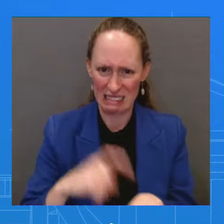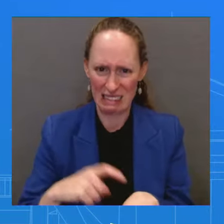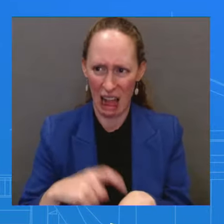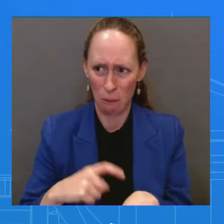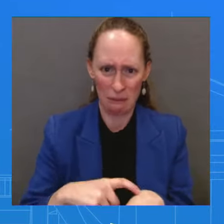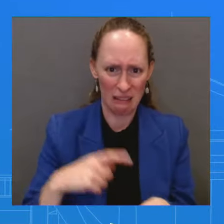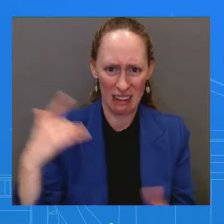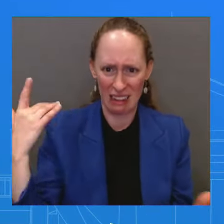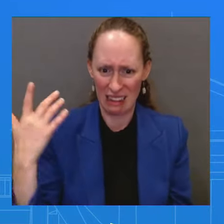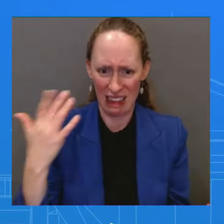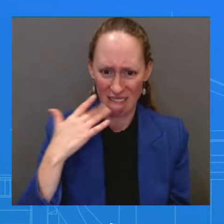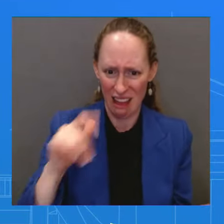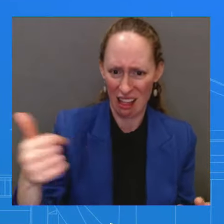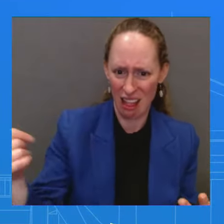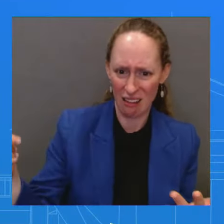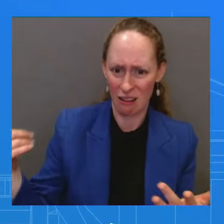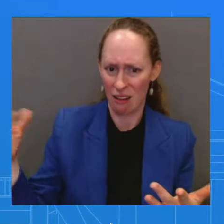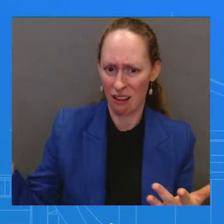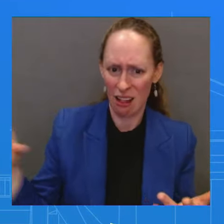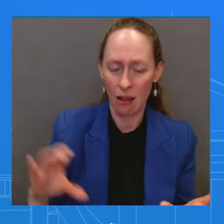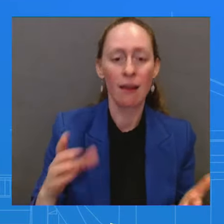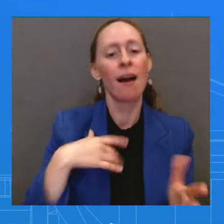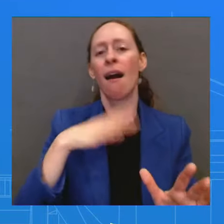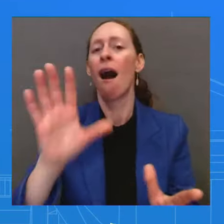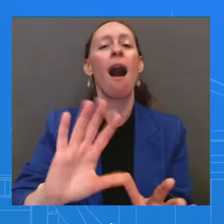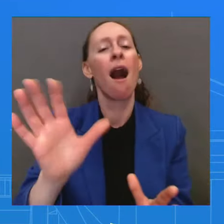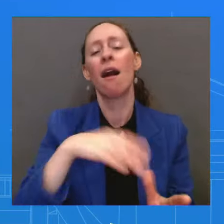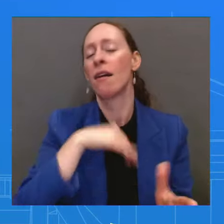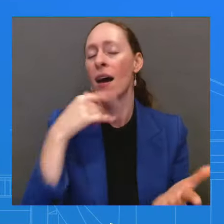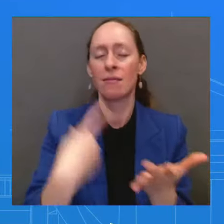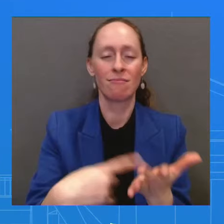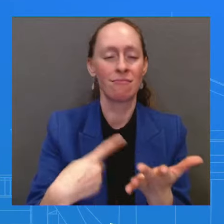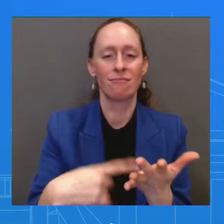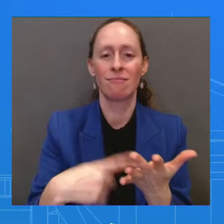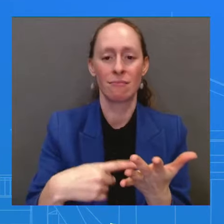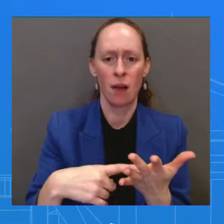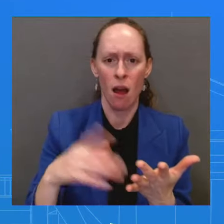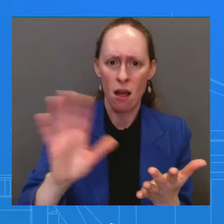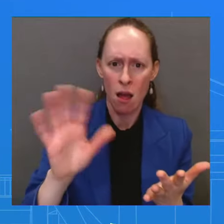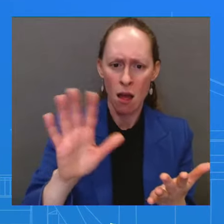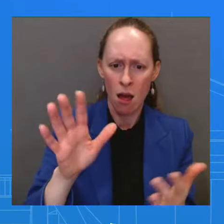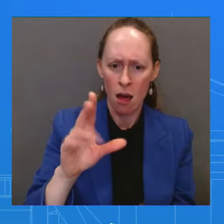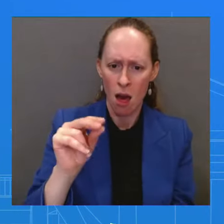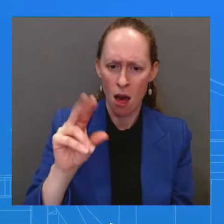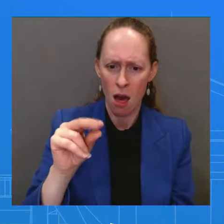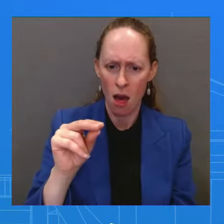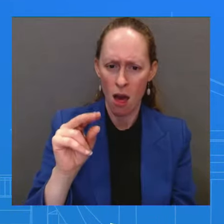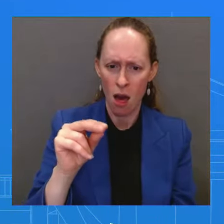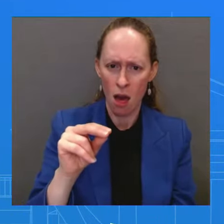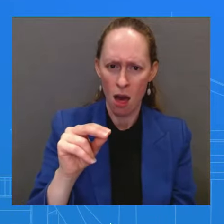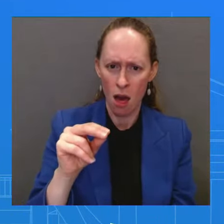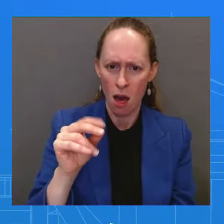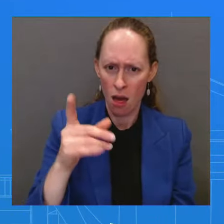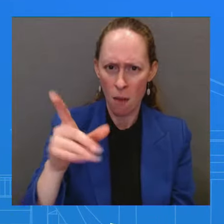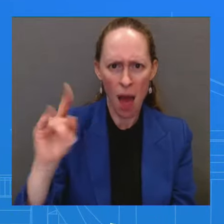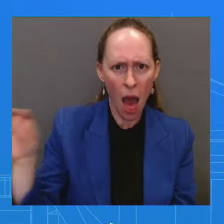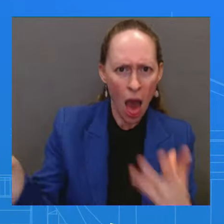The Press: Well, that's going beyond. That's going behind. That's things that have happened in the past. Ms. Jean-Pierre: I'm going to -- I'm going to -- I'm going to let the President speak to this. He said he's going to give a speech on Ukraine.